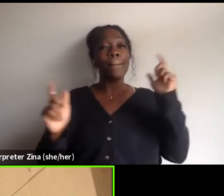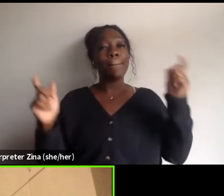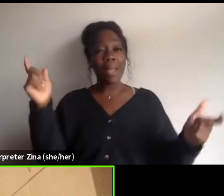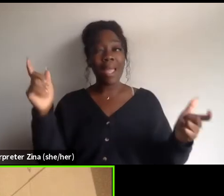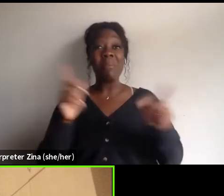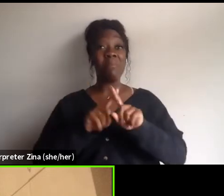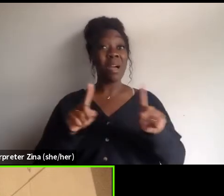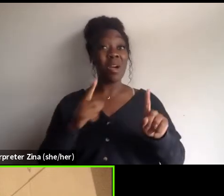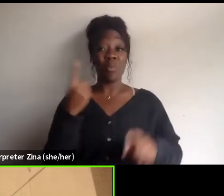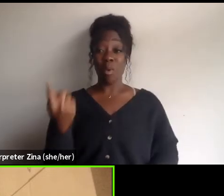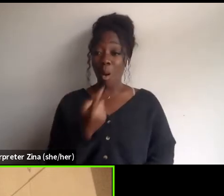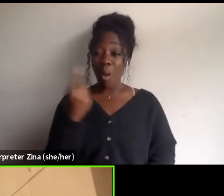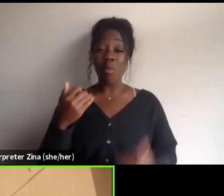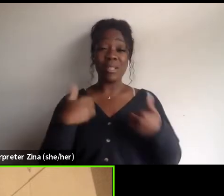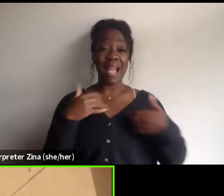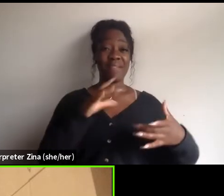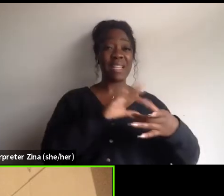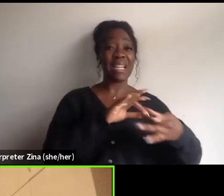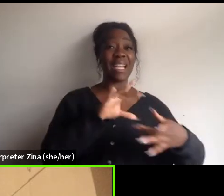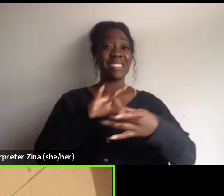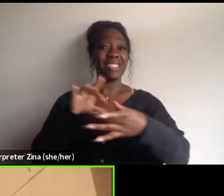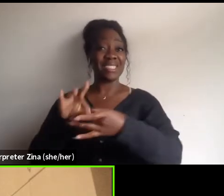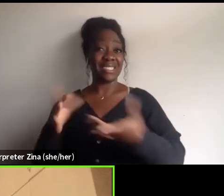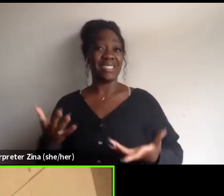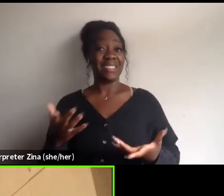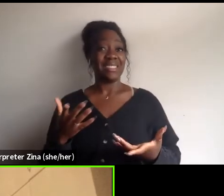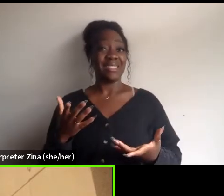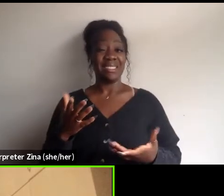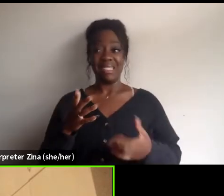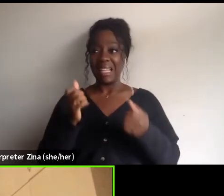And I think it's really important just as you emphasize